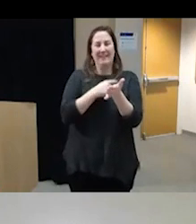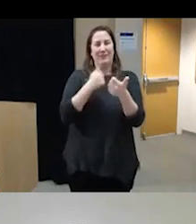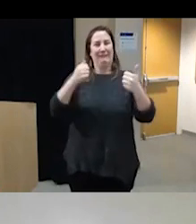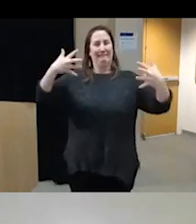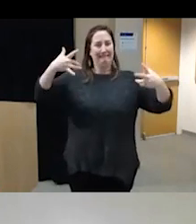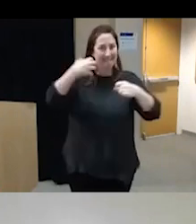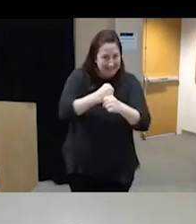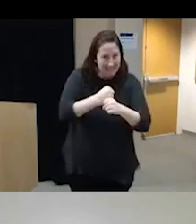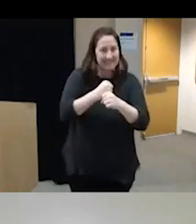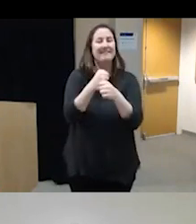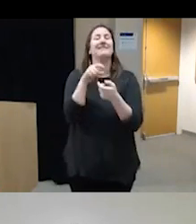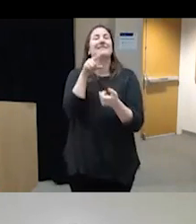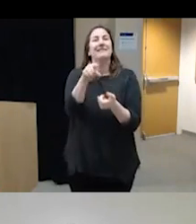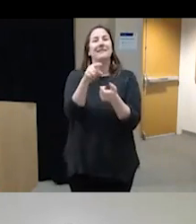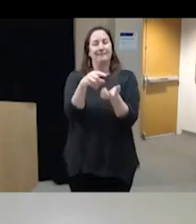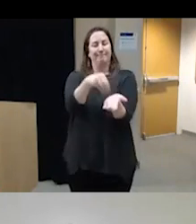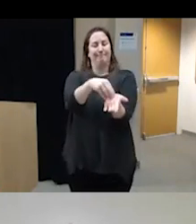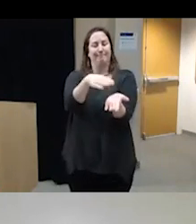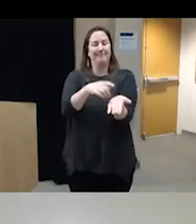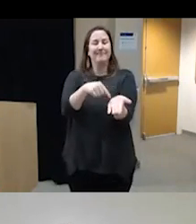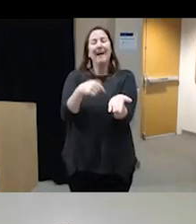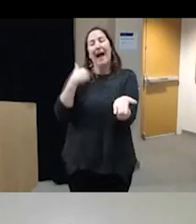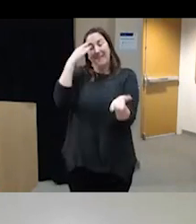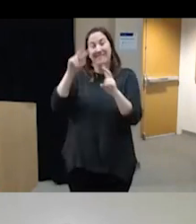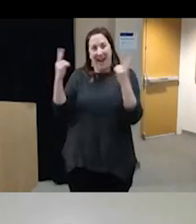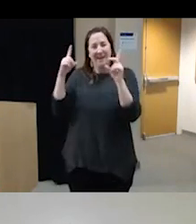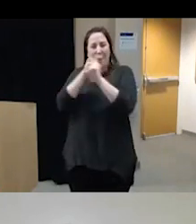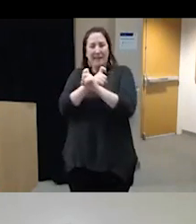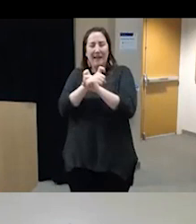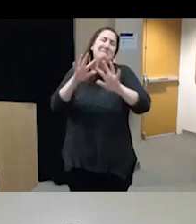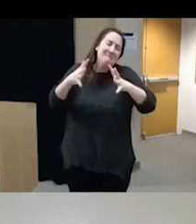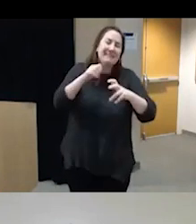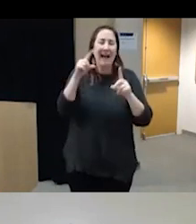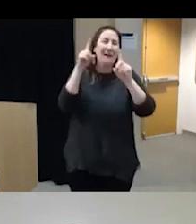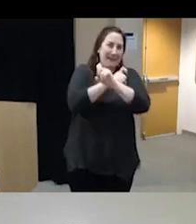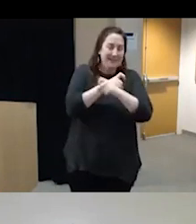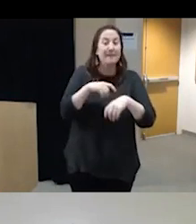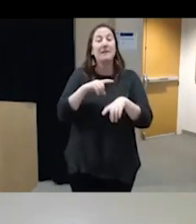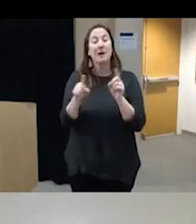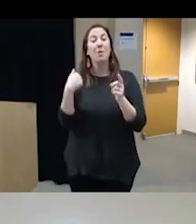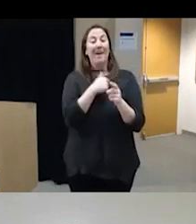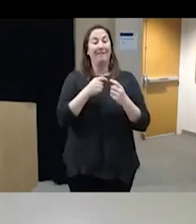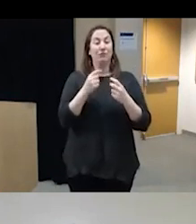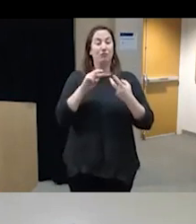Maybe on paper complex model, but it's not that complex. So we have genetic underlying tendencies